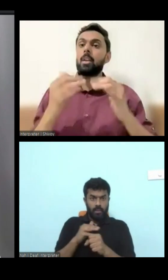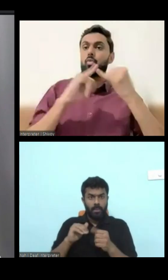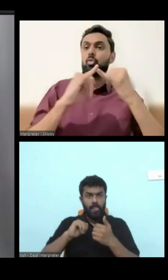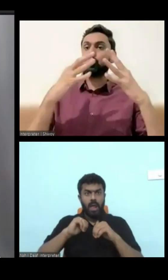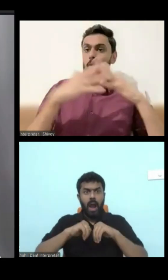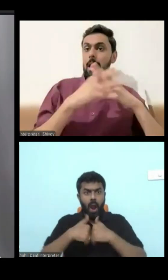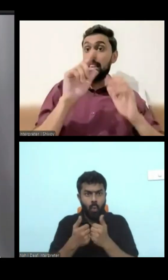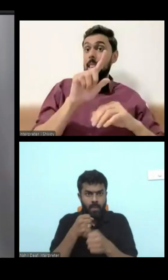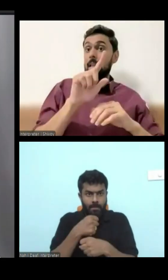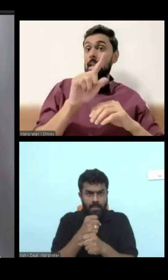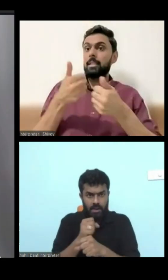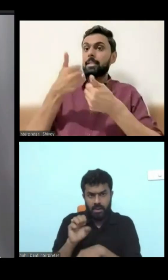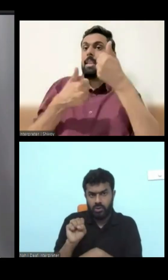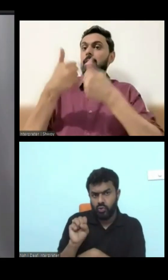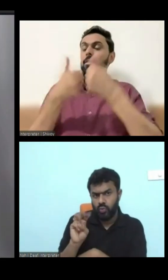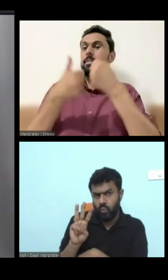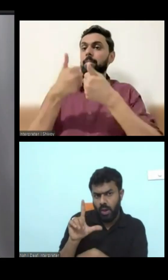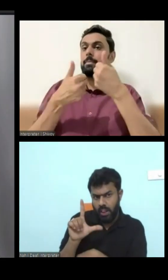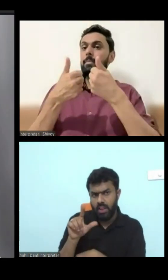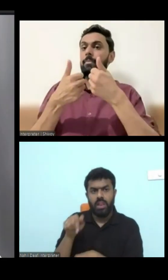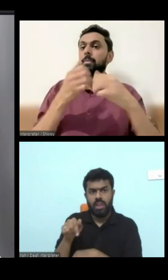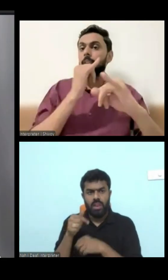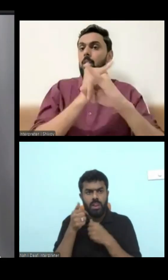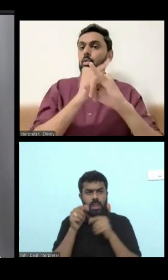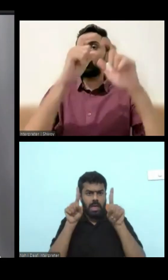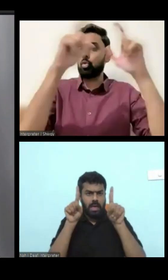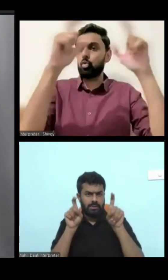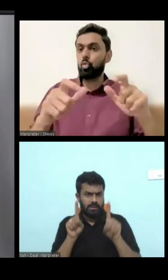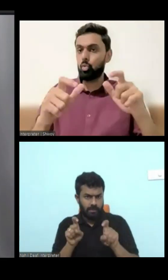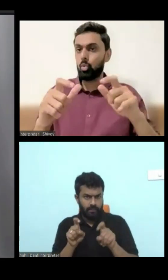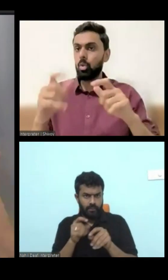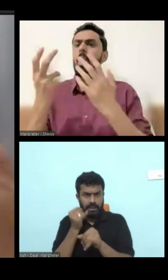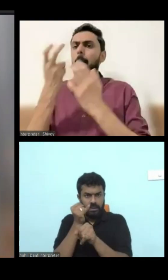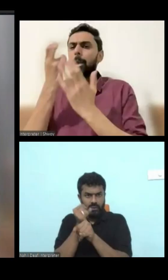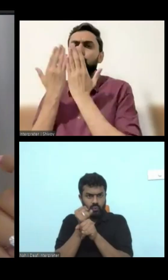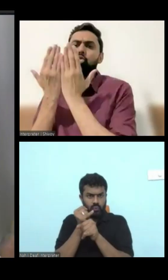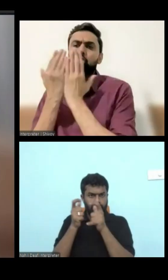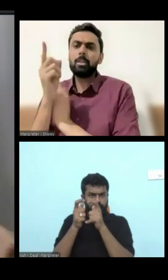institutes, blind schools, can upload question papers, students can listen to these questions and